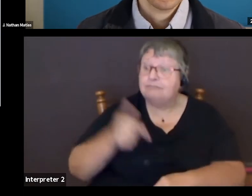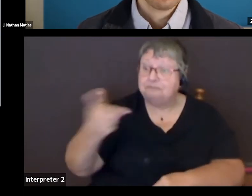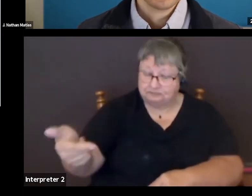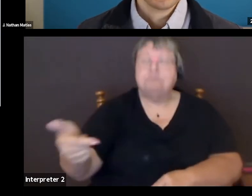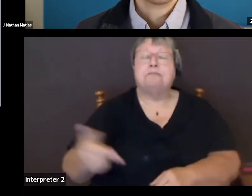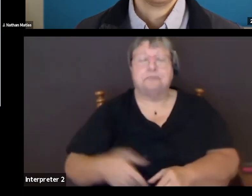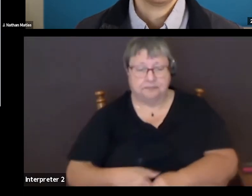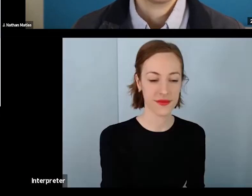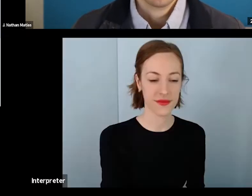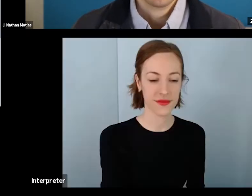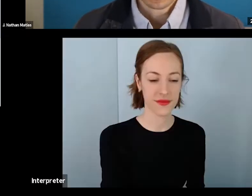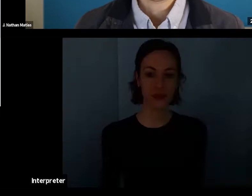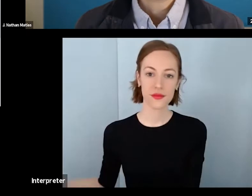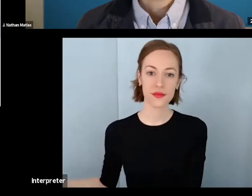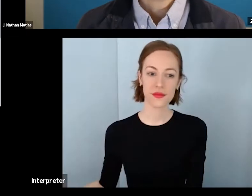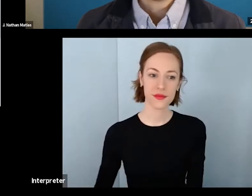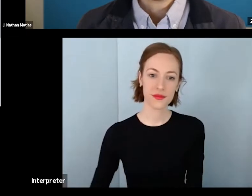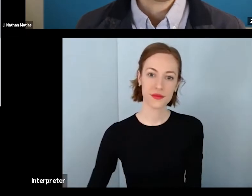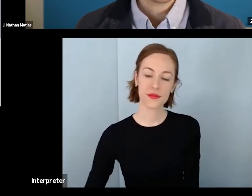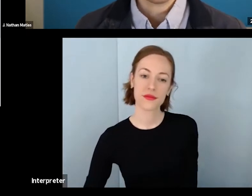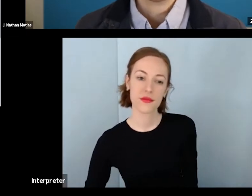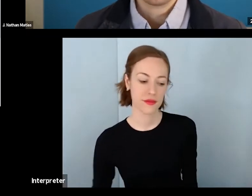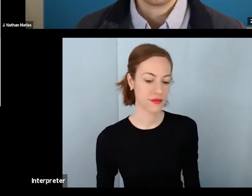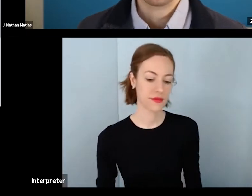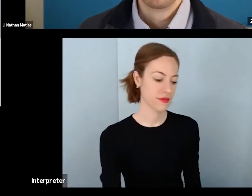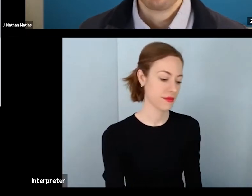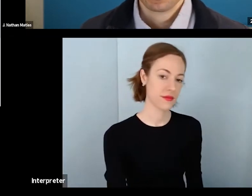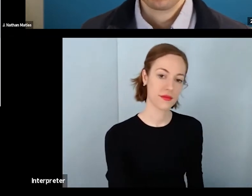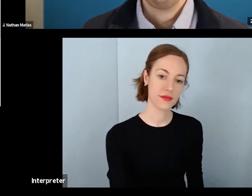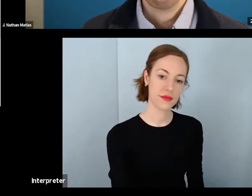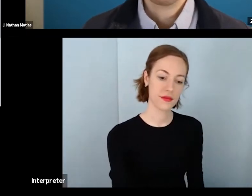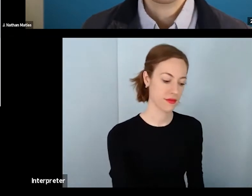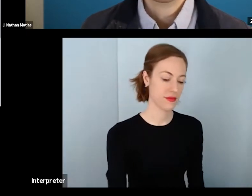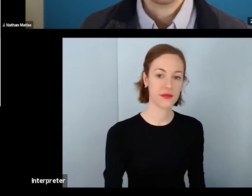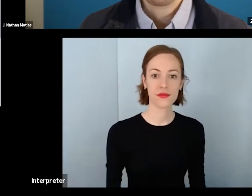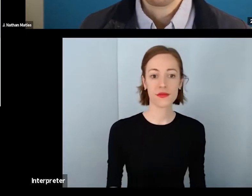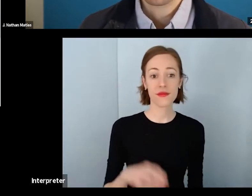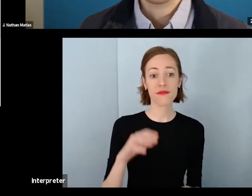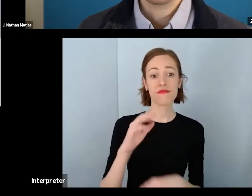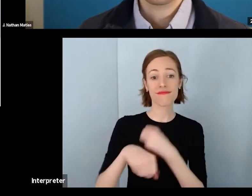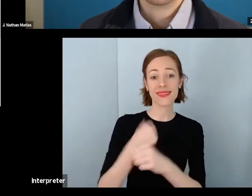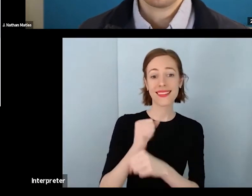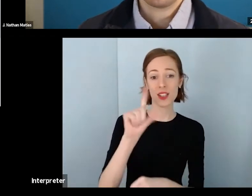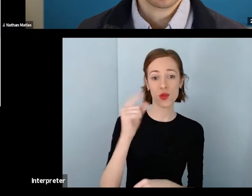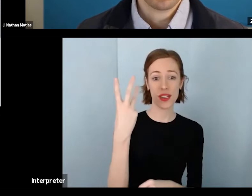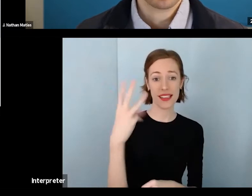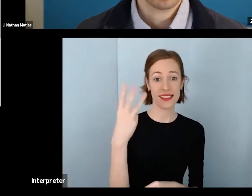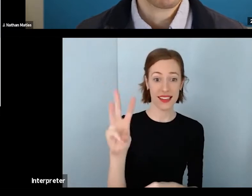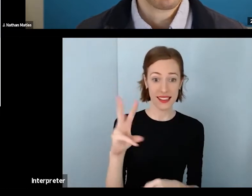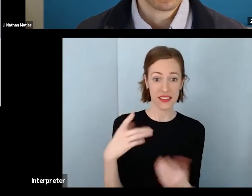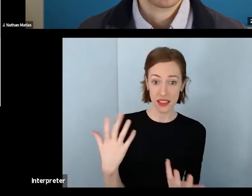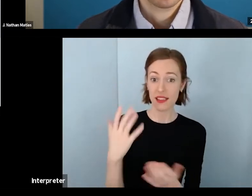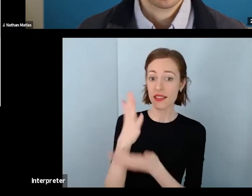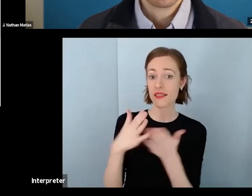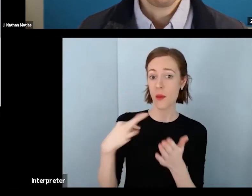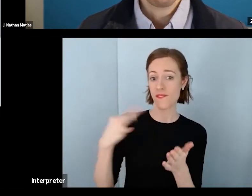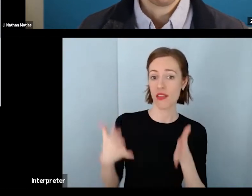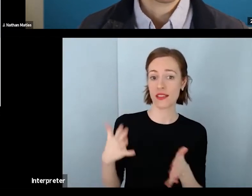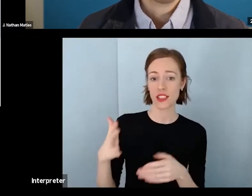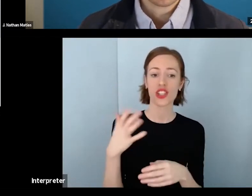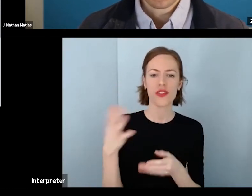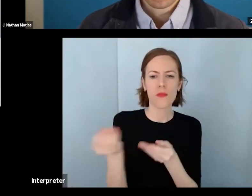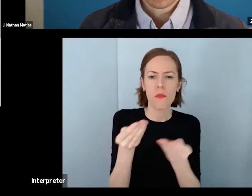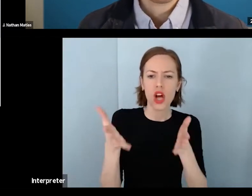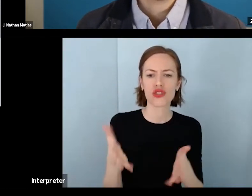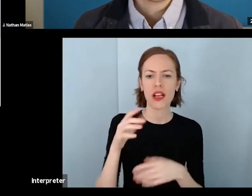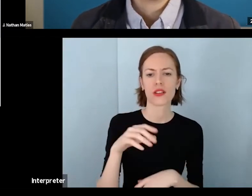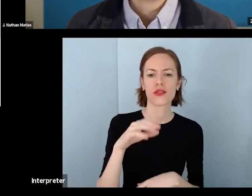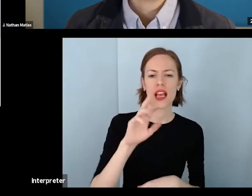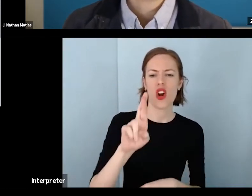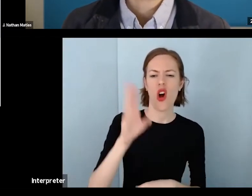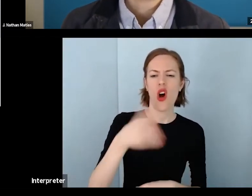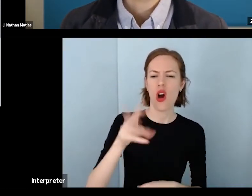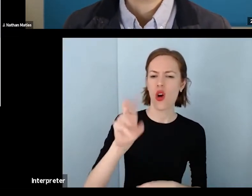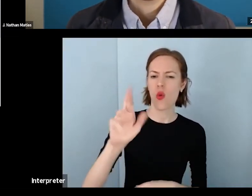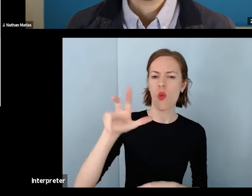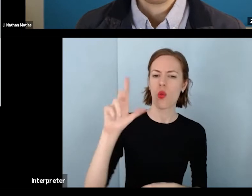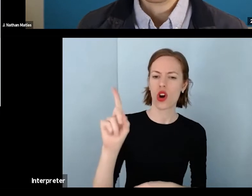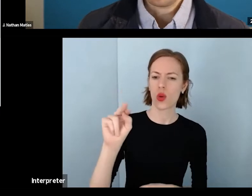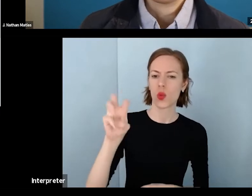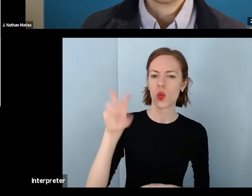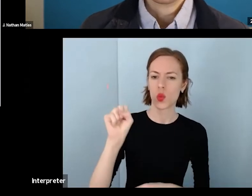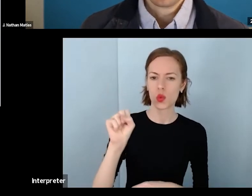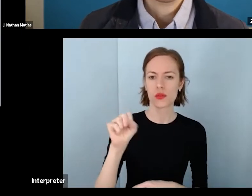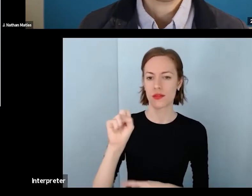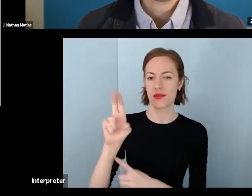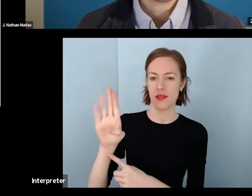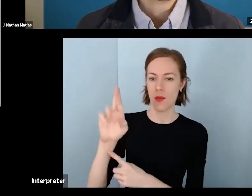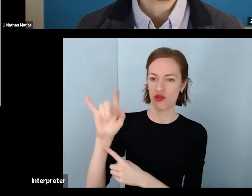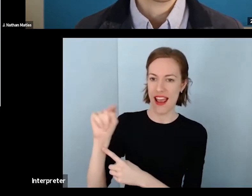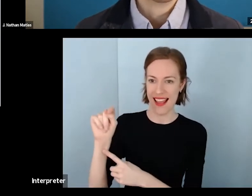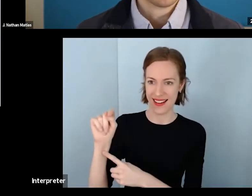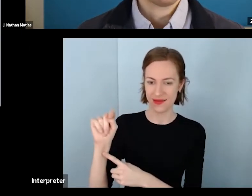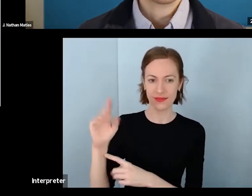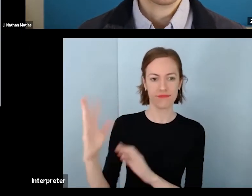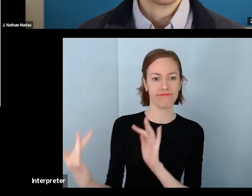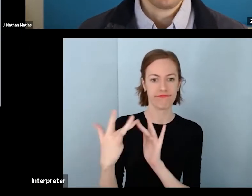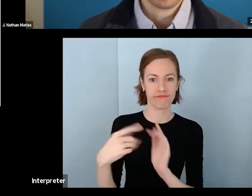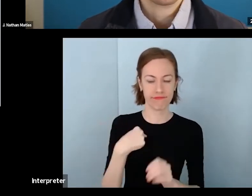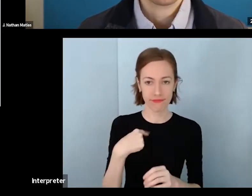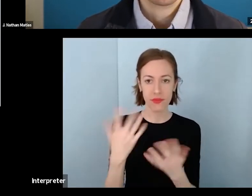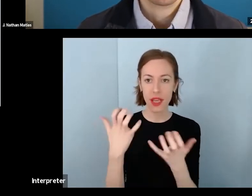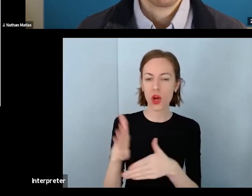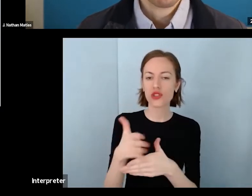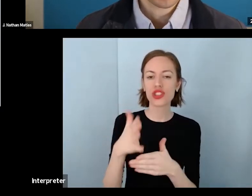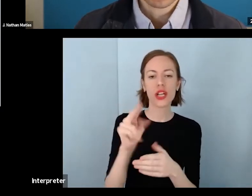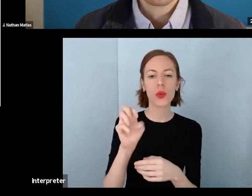In 2016, I was approached by some of these volunteers moderators OF THE WORLD NEWS subreddit community on Reddit, a group of over at the time over 14 million subscribers who organize to share news about parts of the world outside the US.